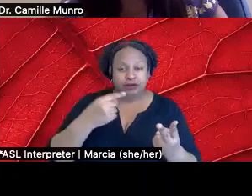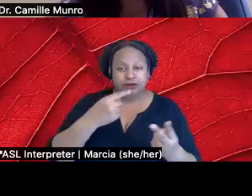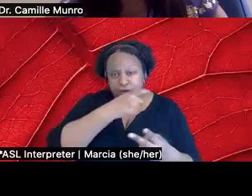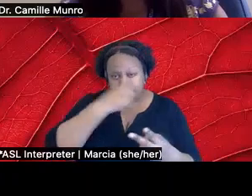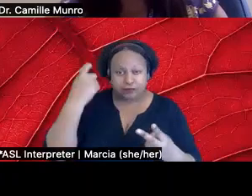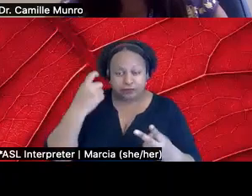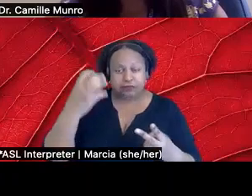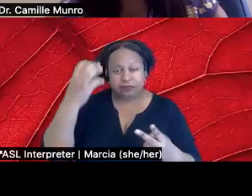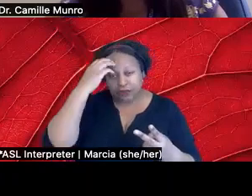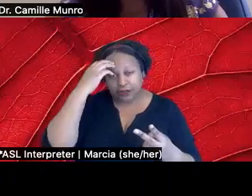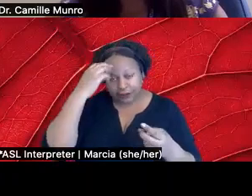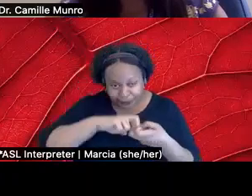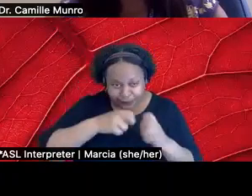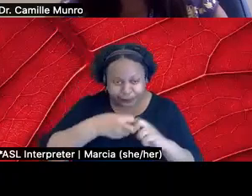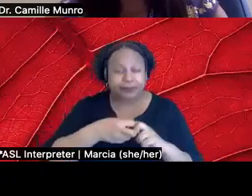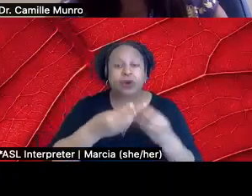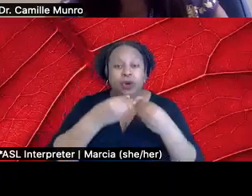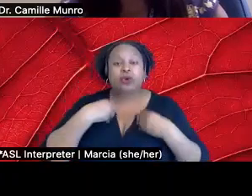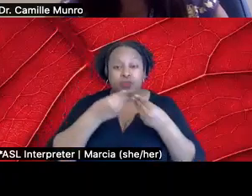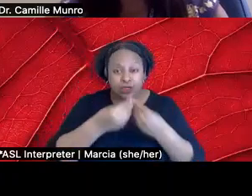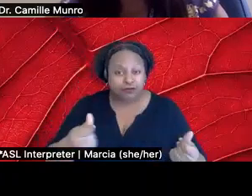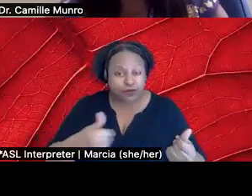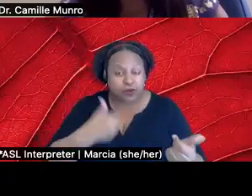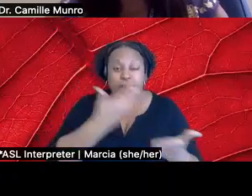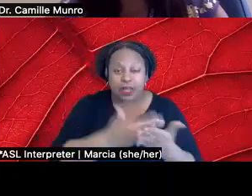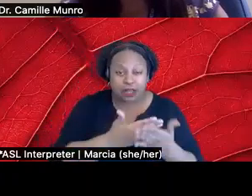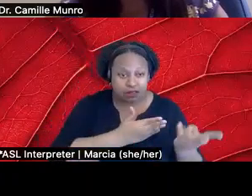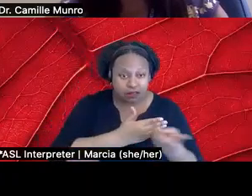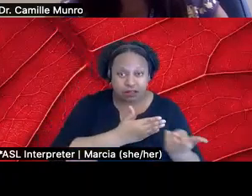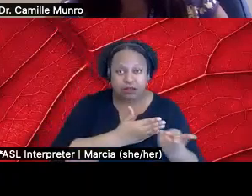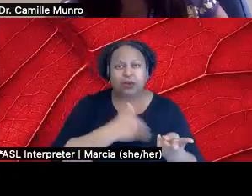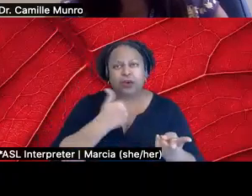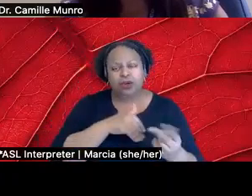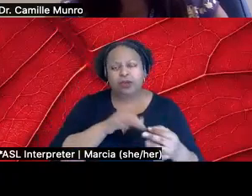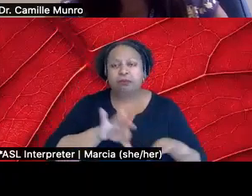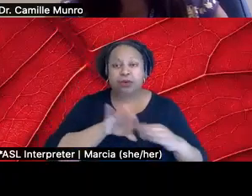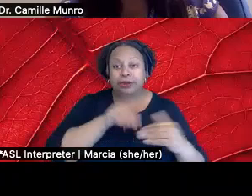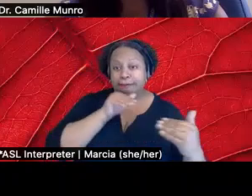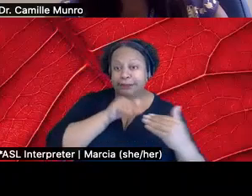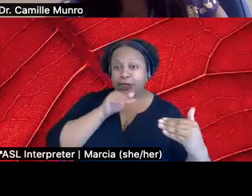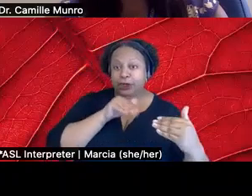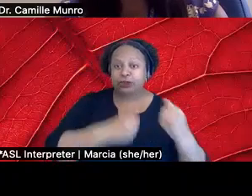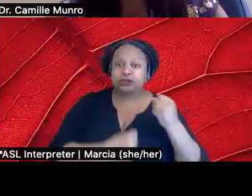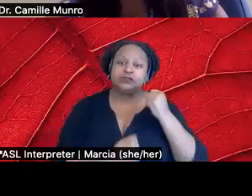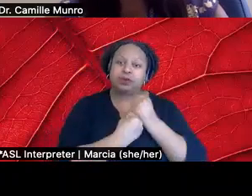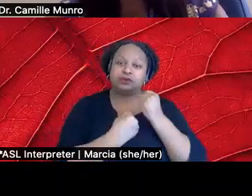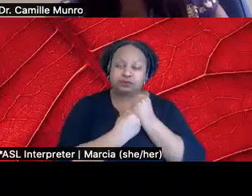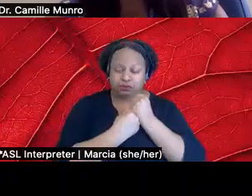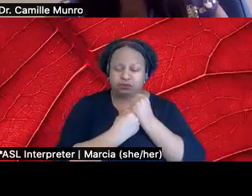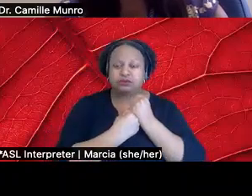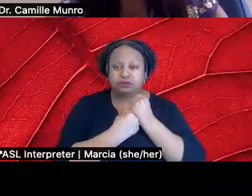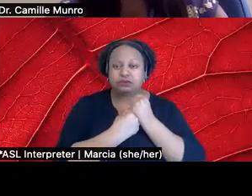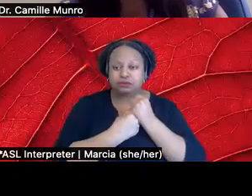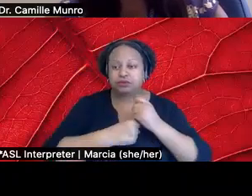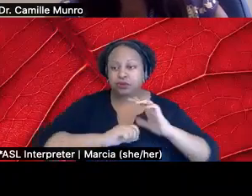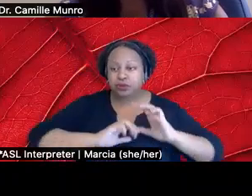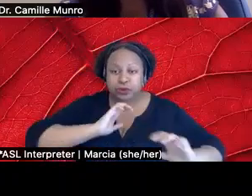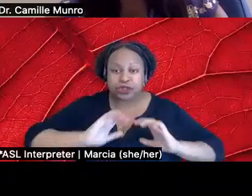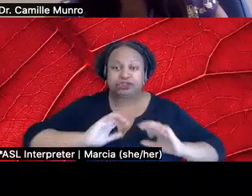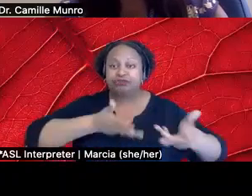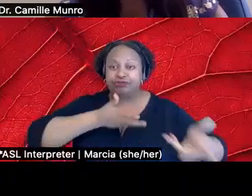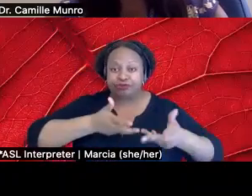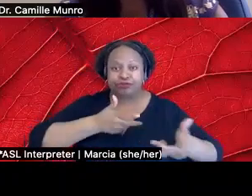And it was really important peer support kind of communications that I engaged with them.